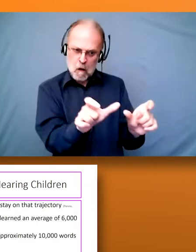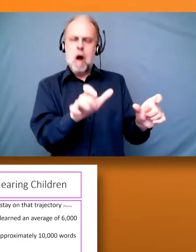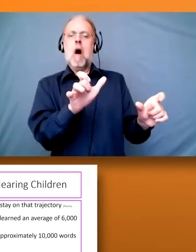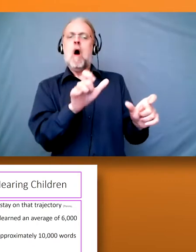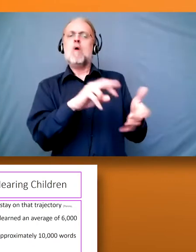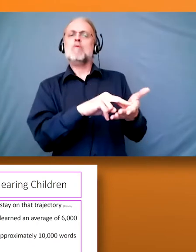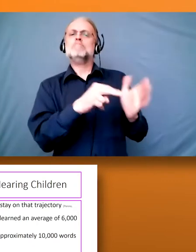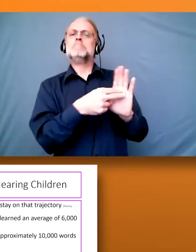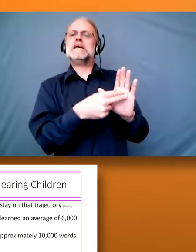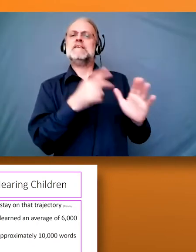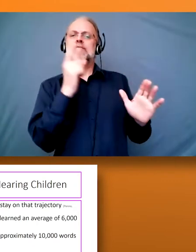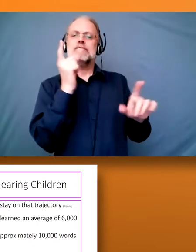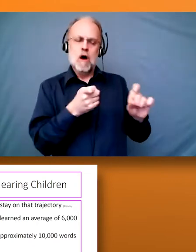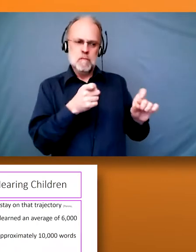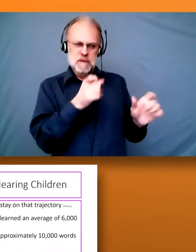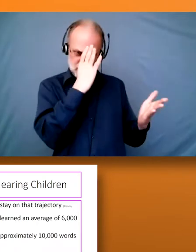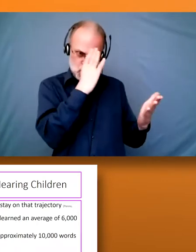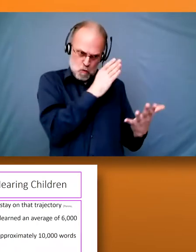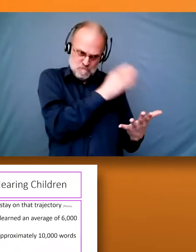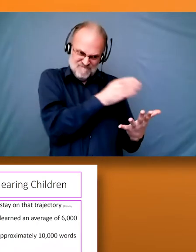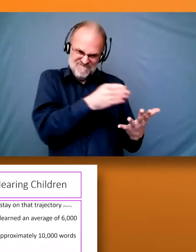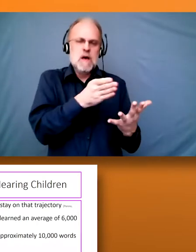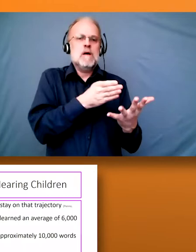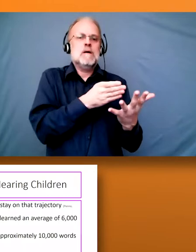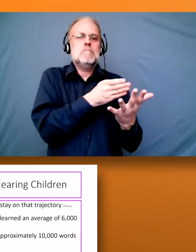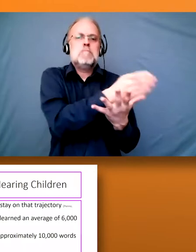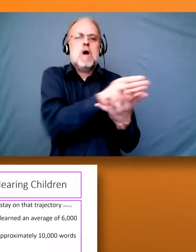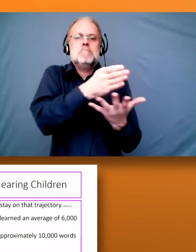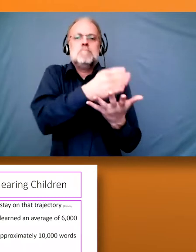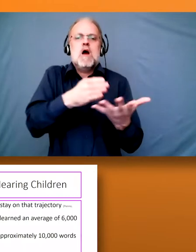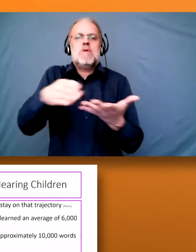to more of a looking at the word parts and decoding that way,